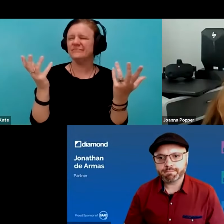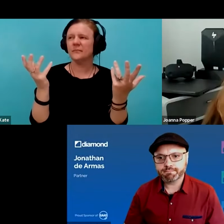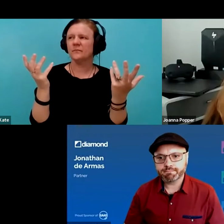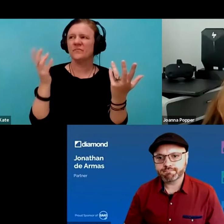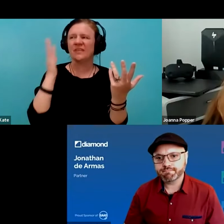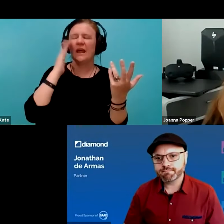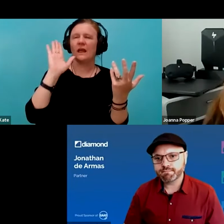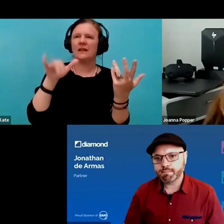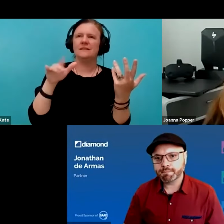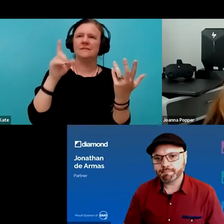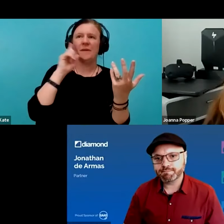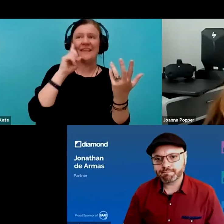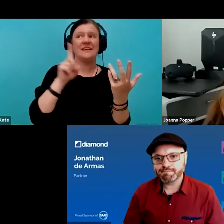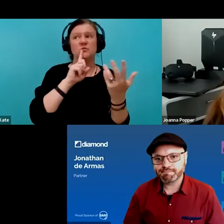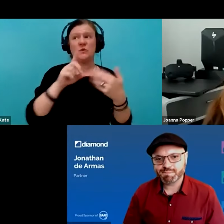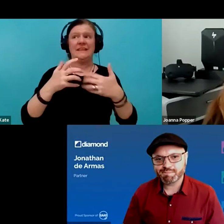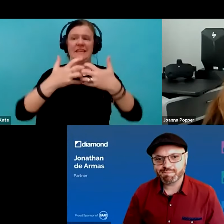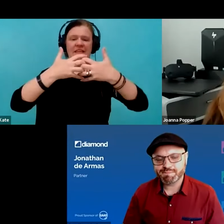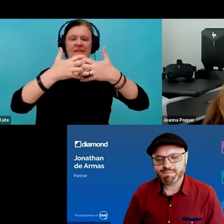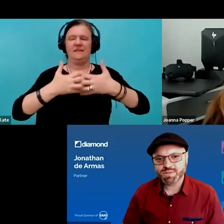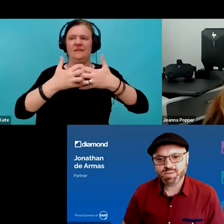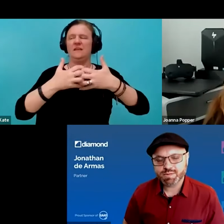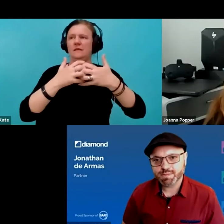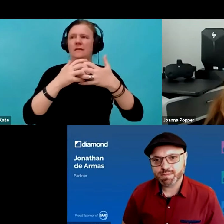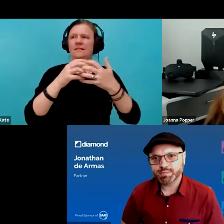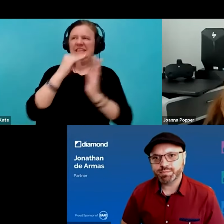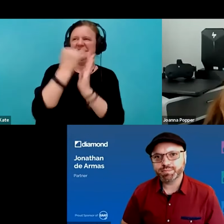there's the it's the industrial design teams. It's the R and D teams, the